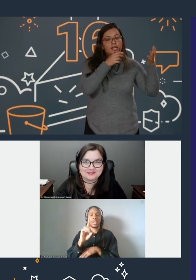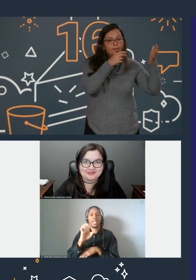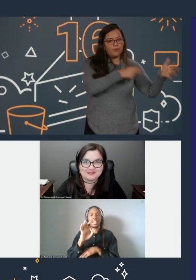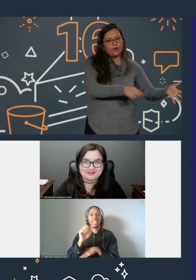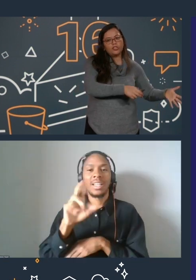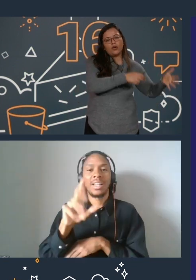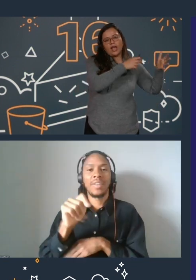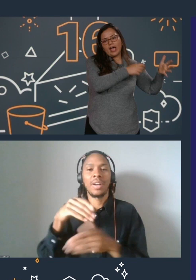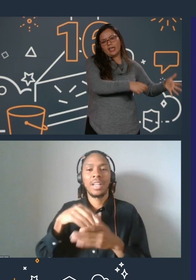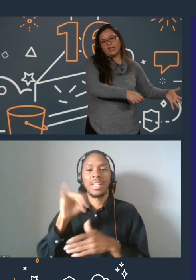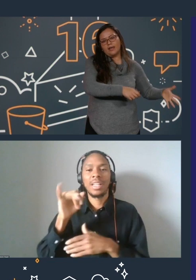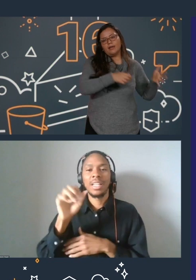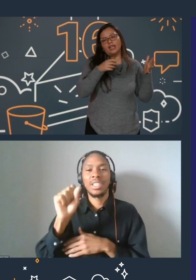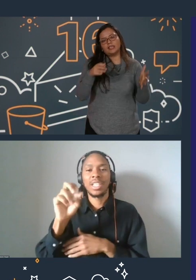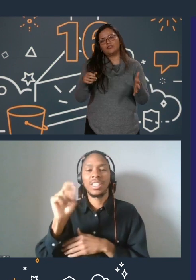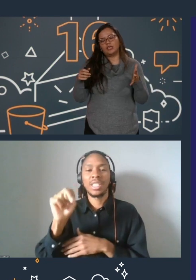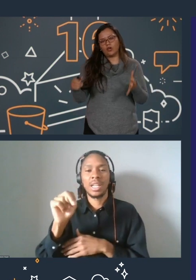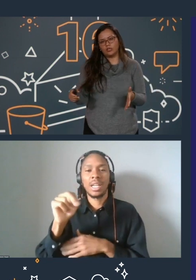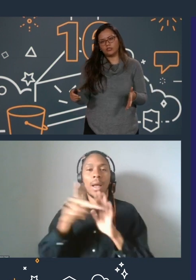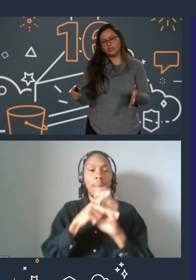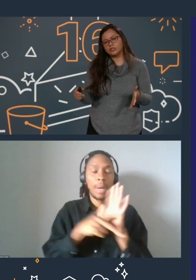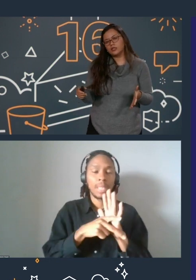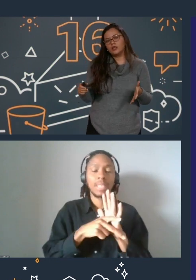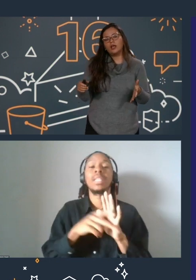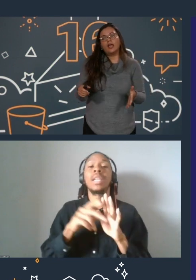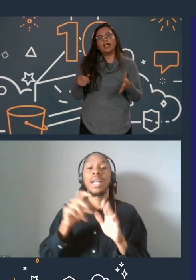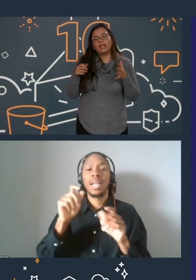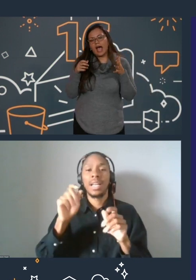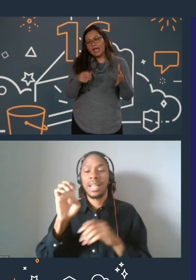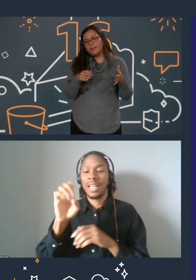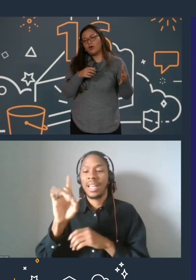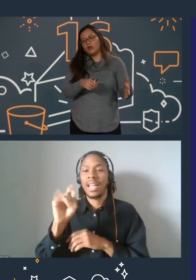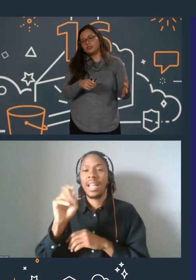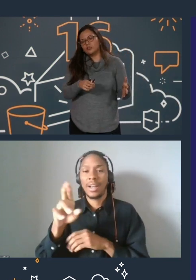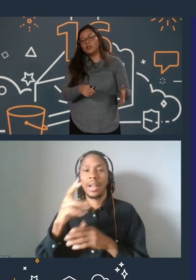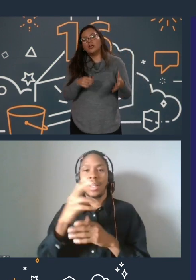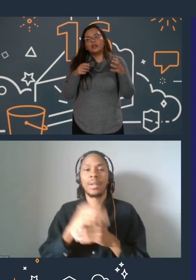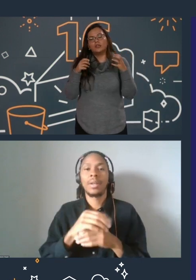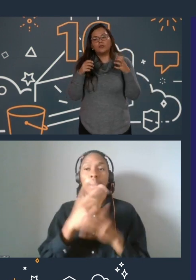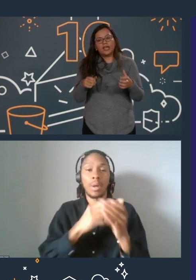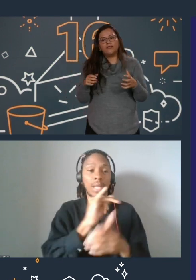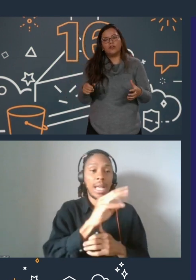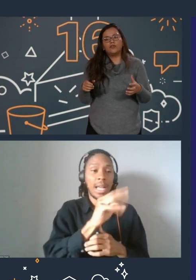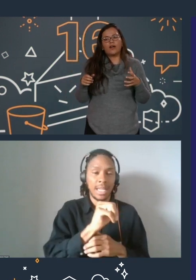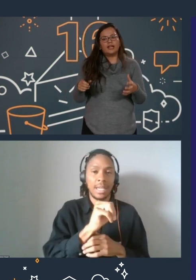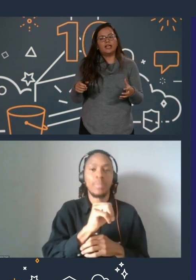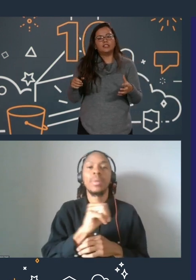in both your IAM and S3 console. In IAM console, you can view findings